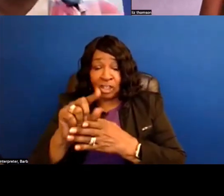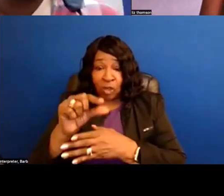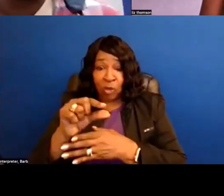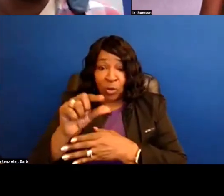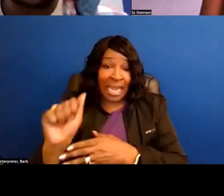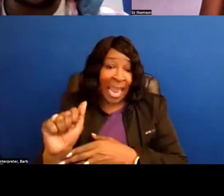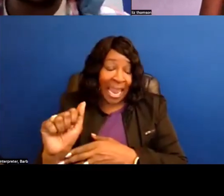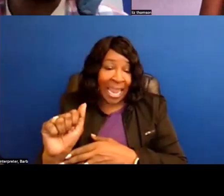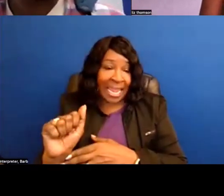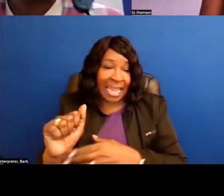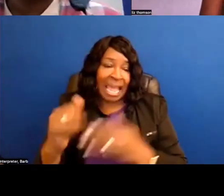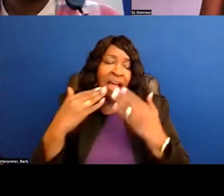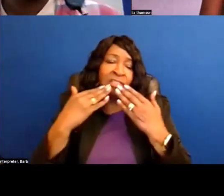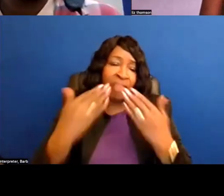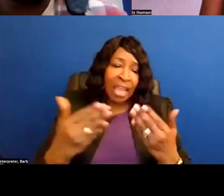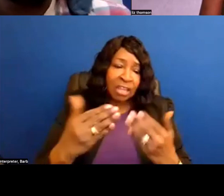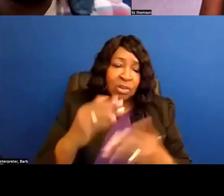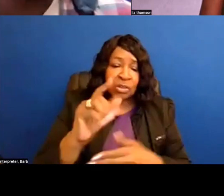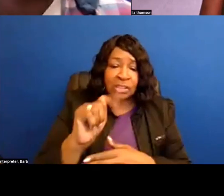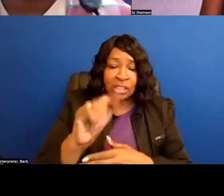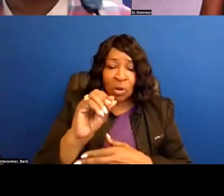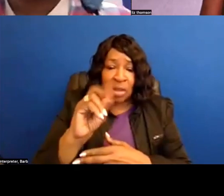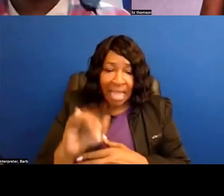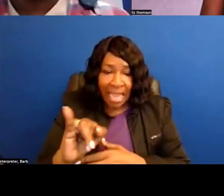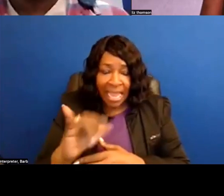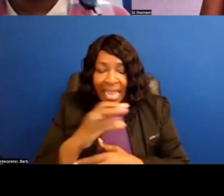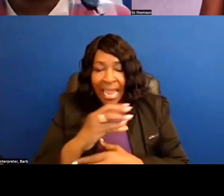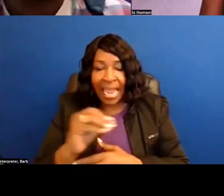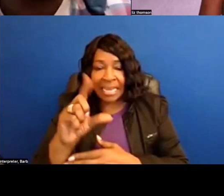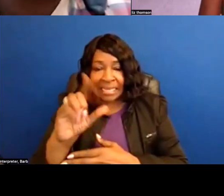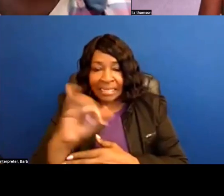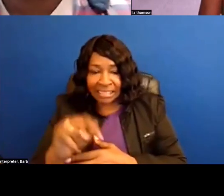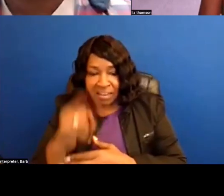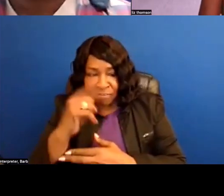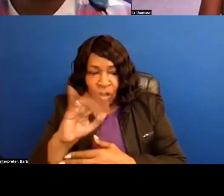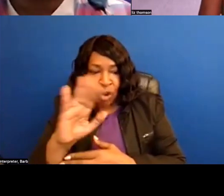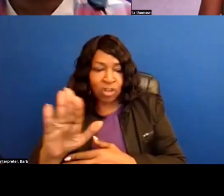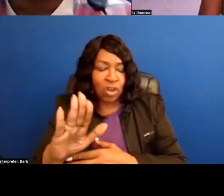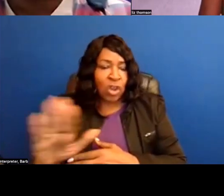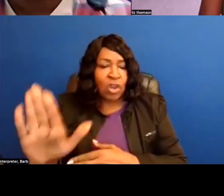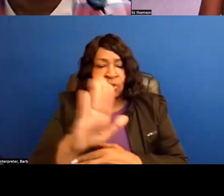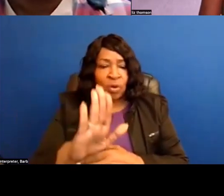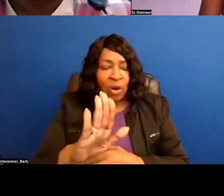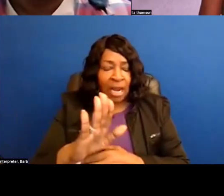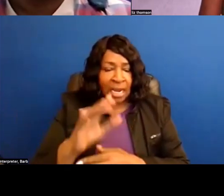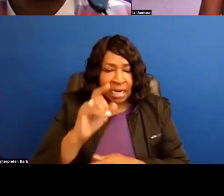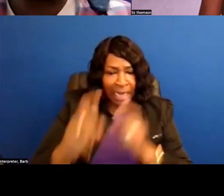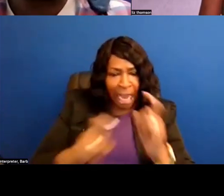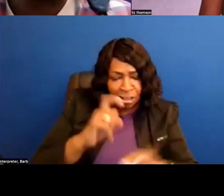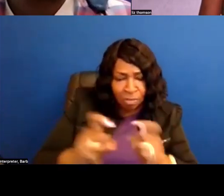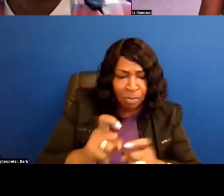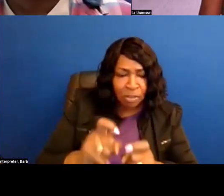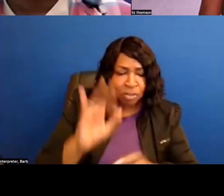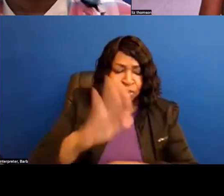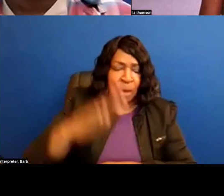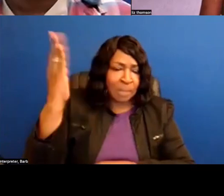Thank you Toni and Liz for your contributions, for your presentations, for answering all those questions.